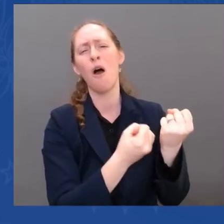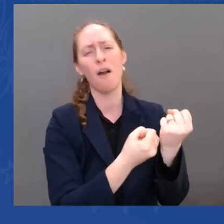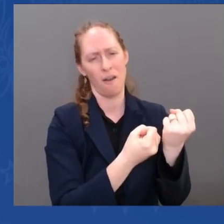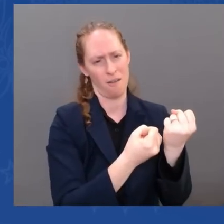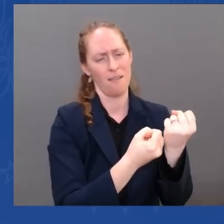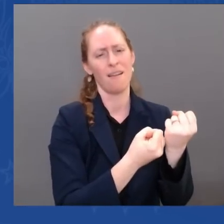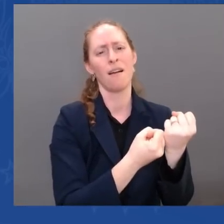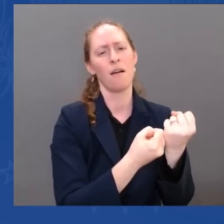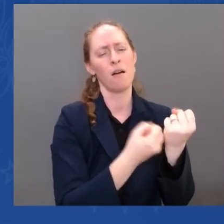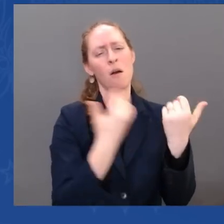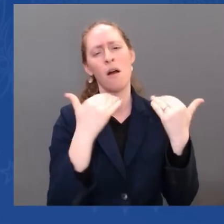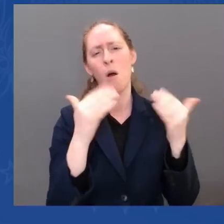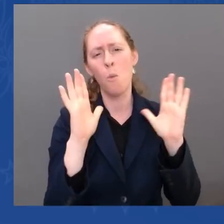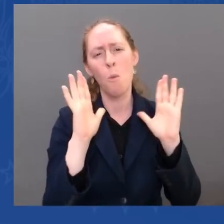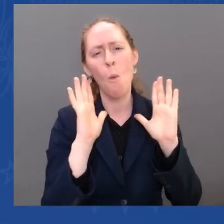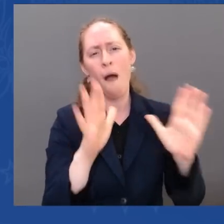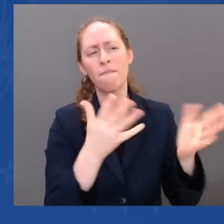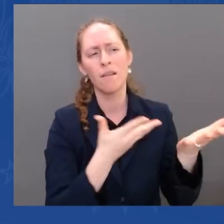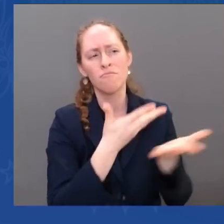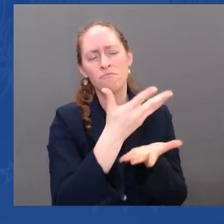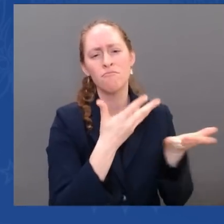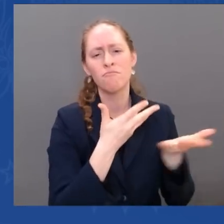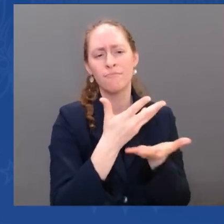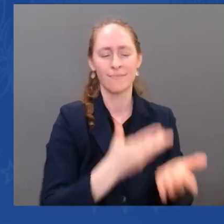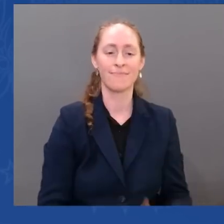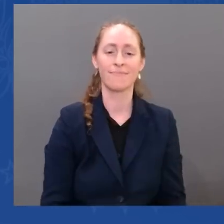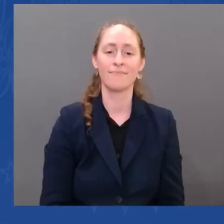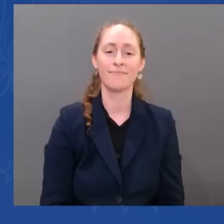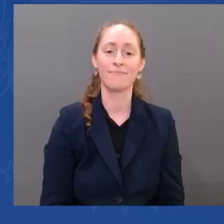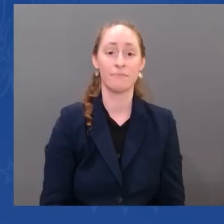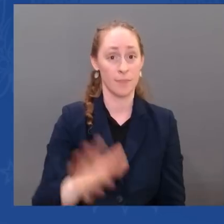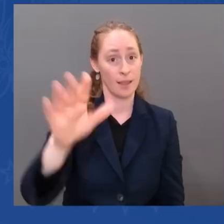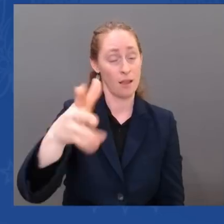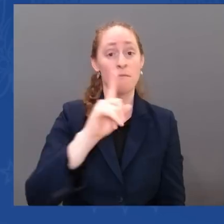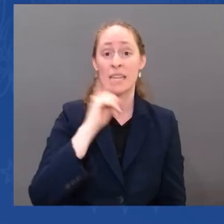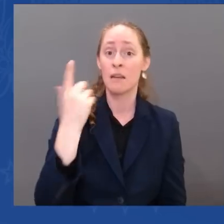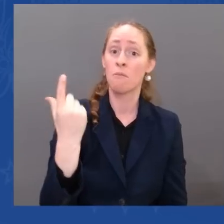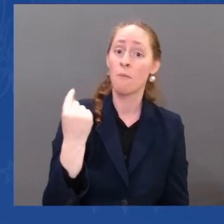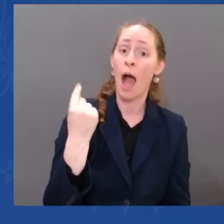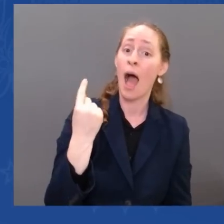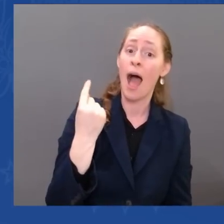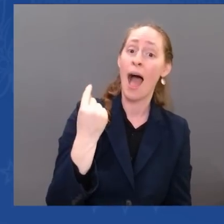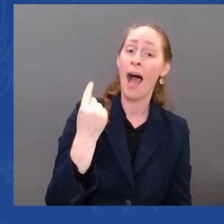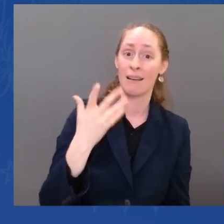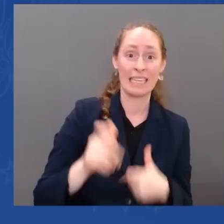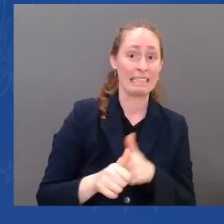is we like one another a lot. Our two nations are working together across the board